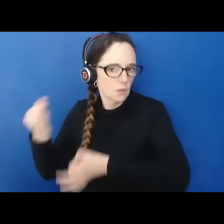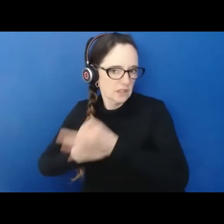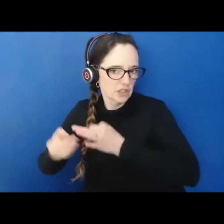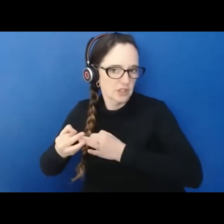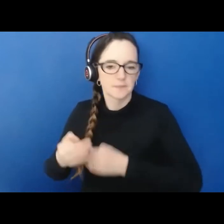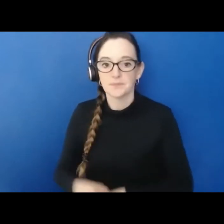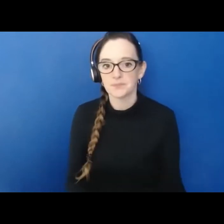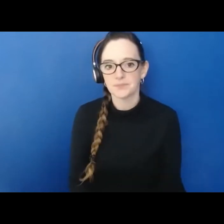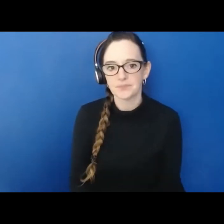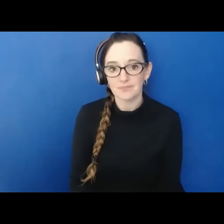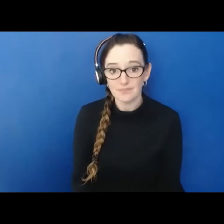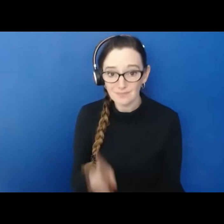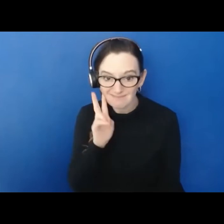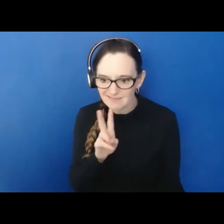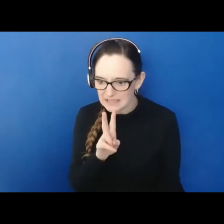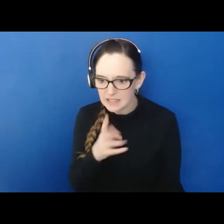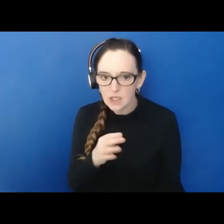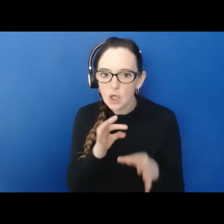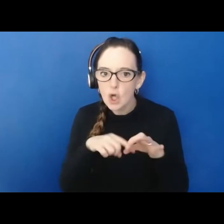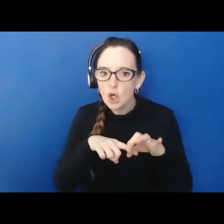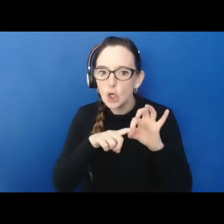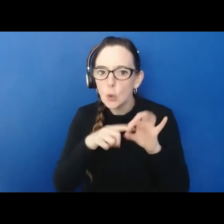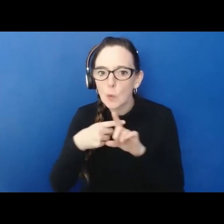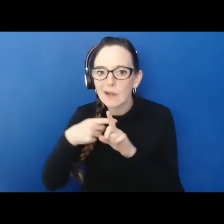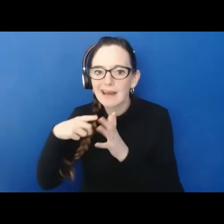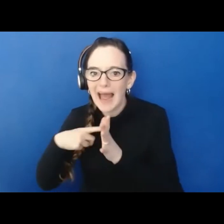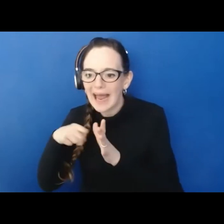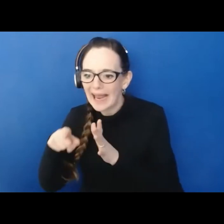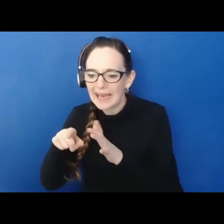You'll notice the Q&A. If you ask questions in there, please keep